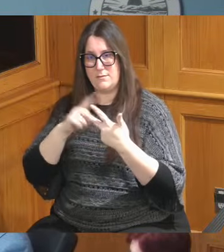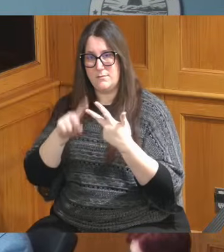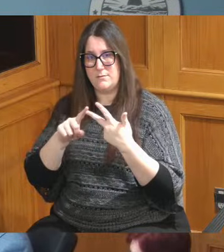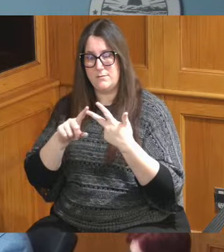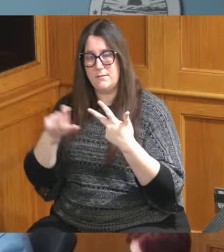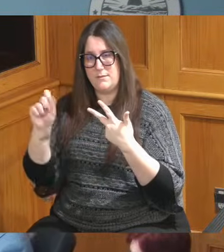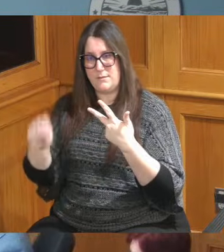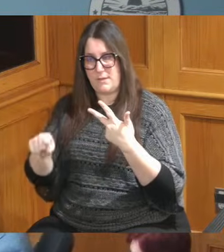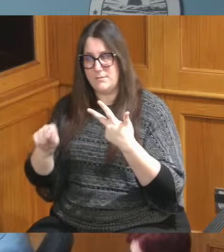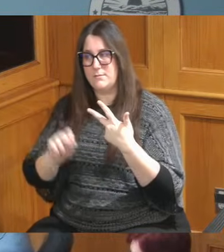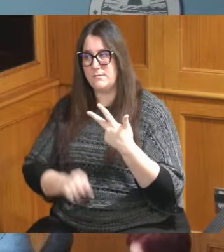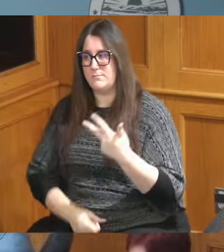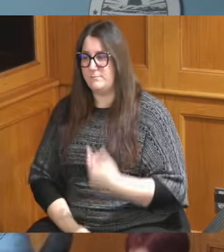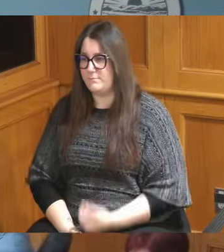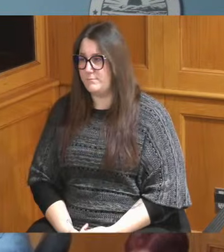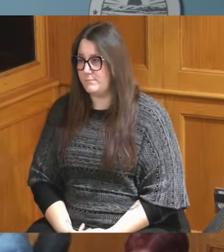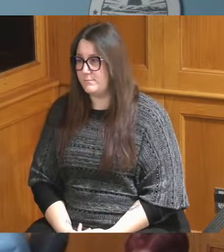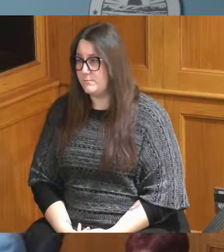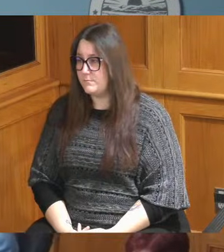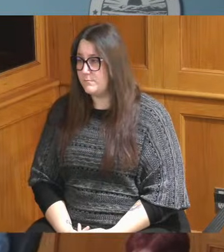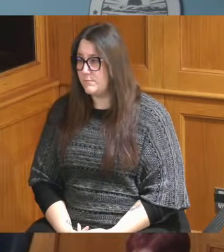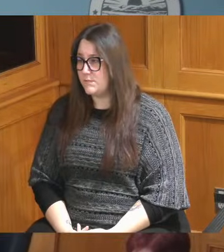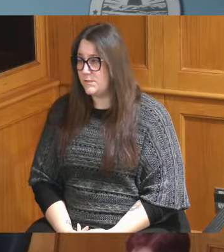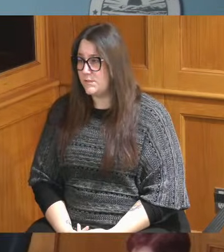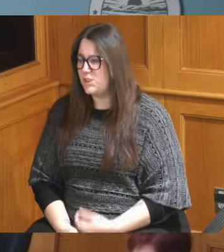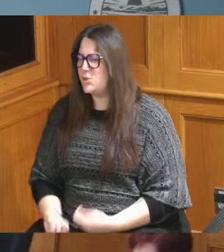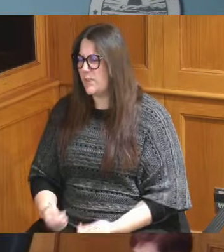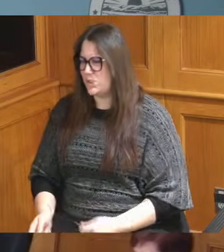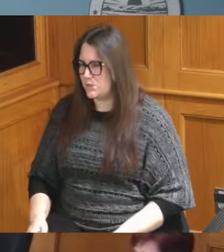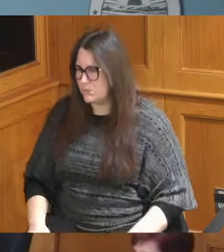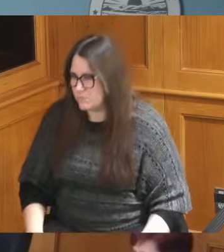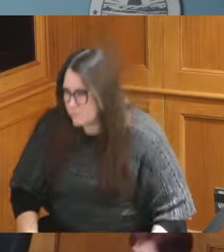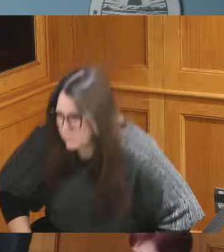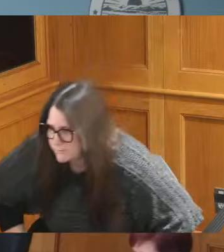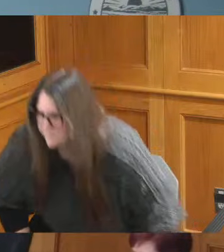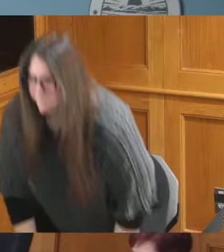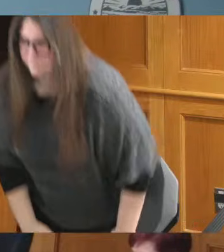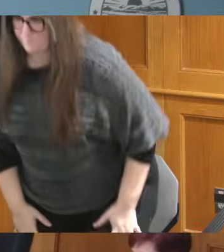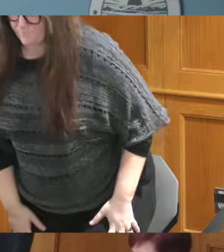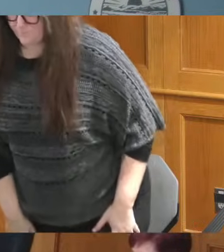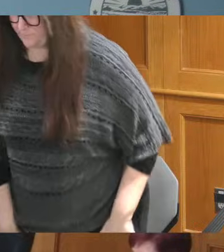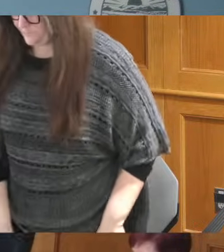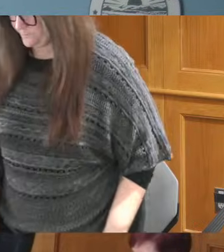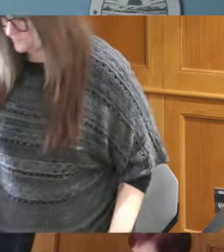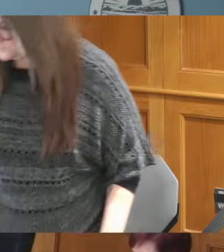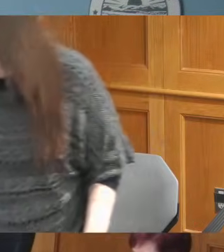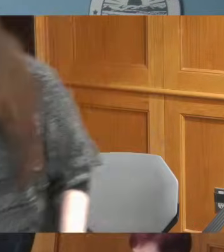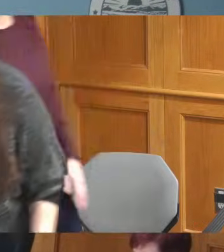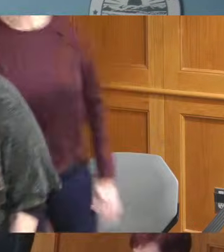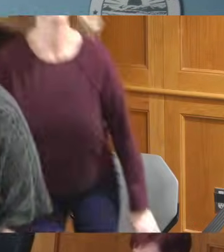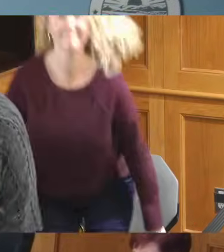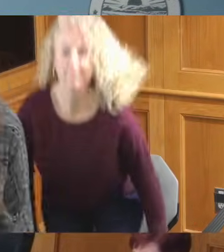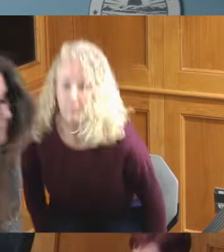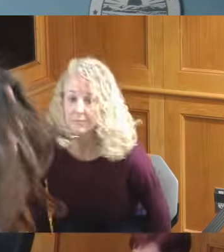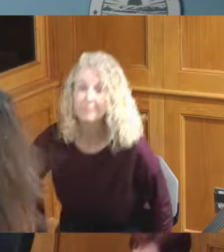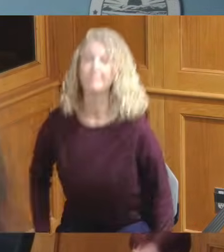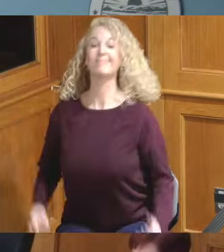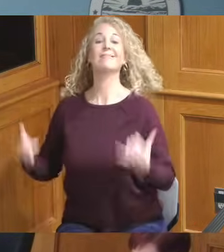Commissioner Driehaus. Yes. Thank you. Thank you. We'll move to our consent agenda items. Thank you,